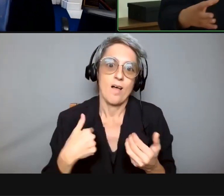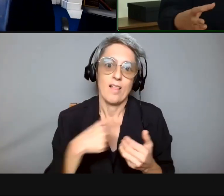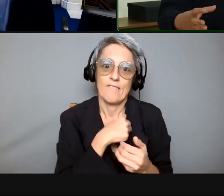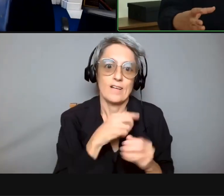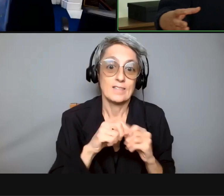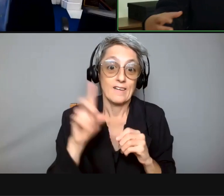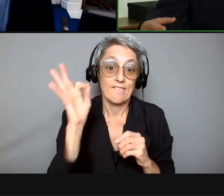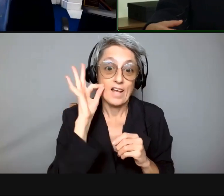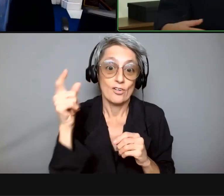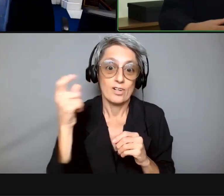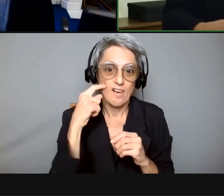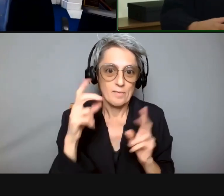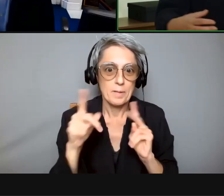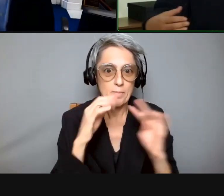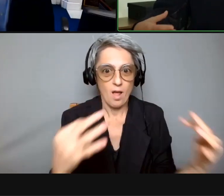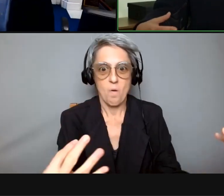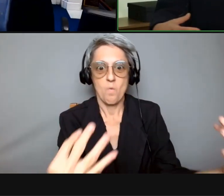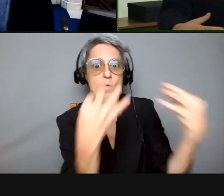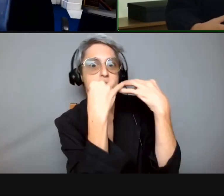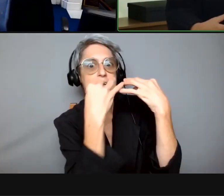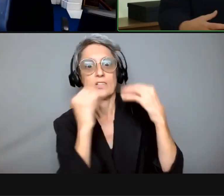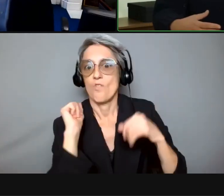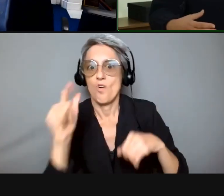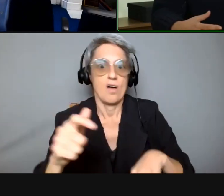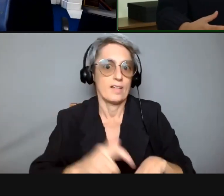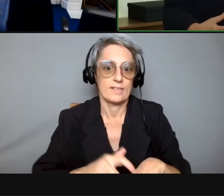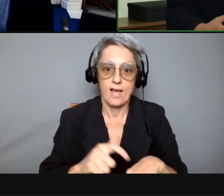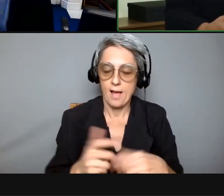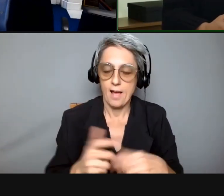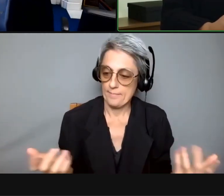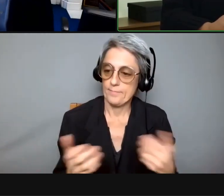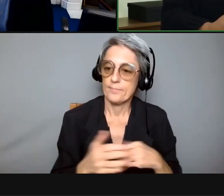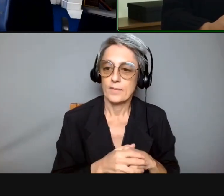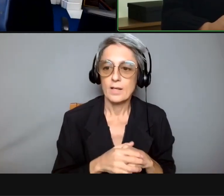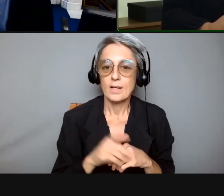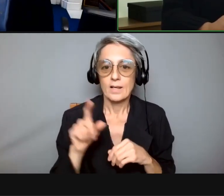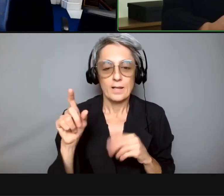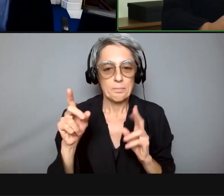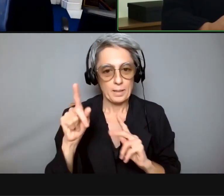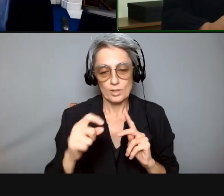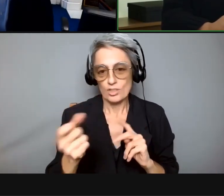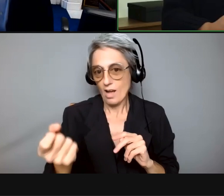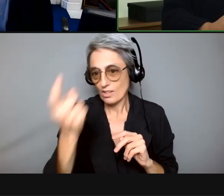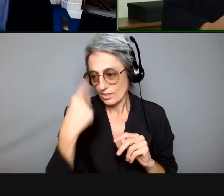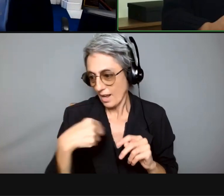It should be people understand and see because we work for the people. They pay our salaries. Right.